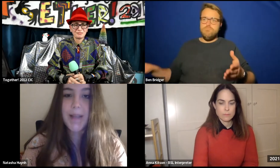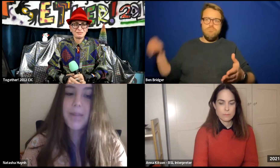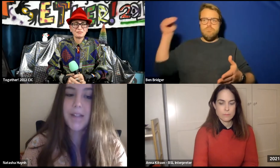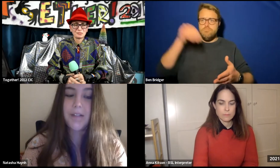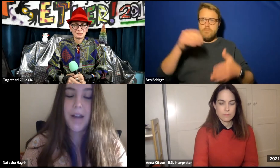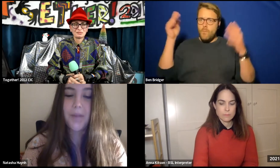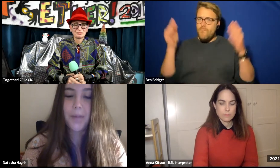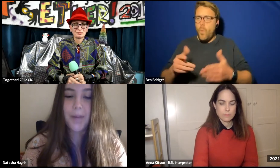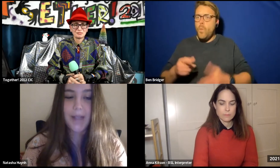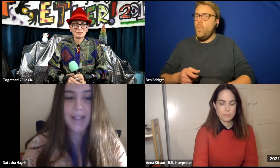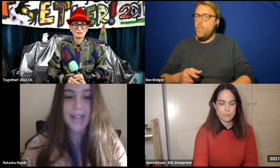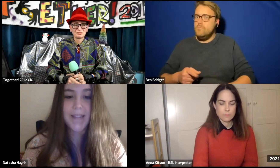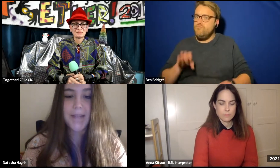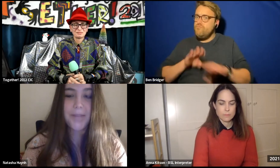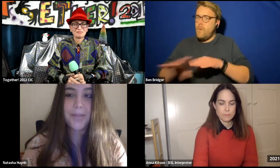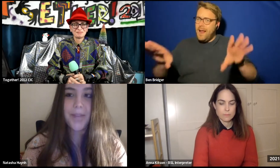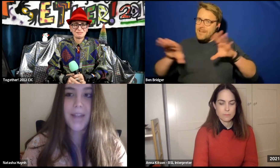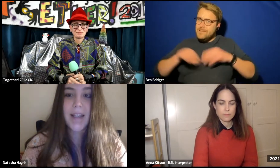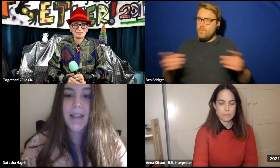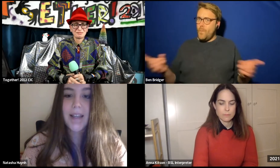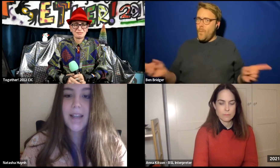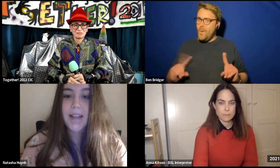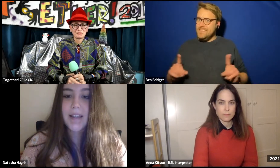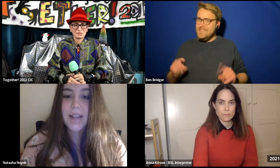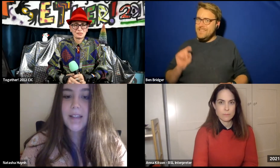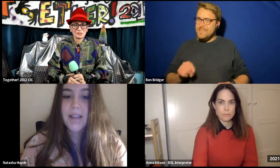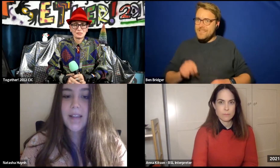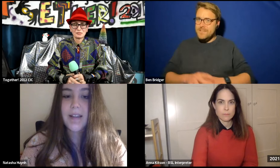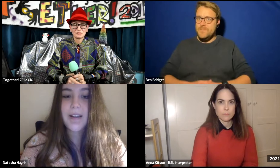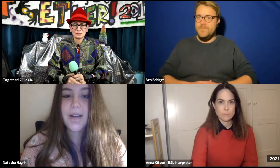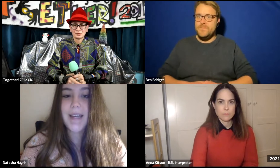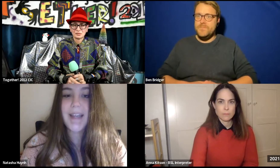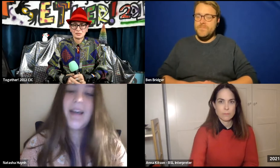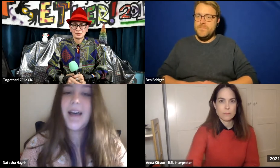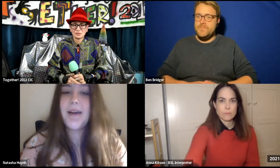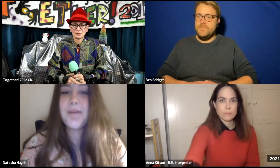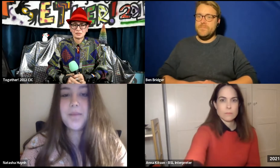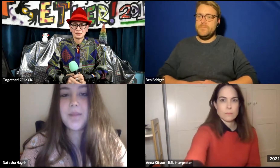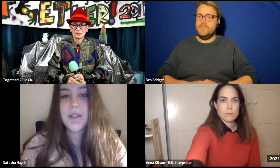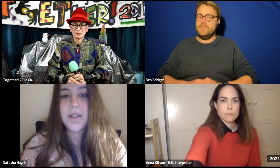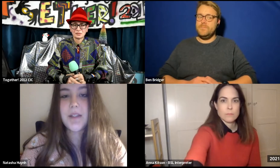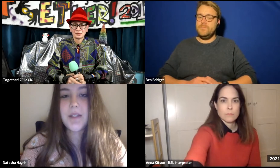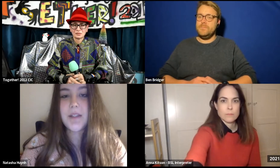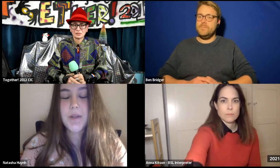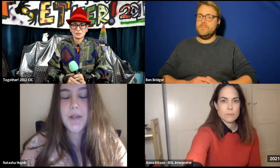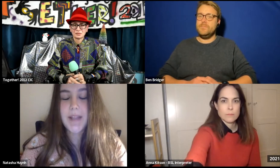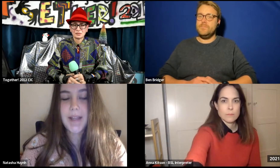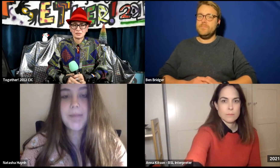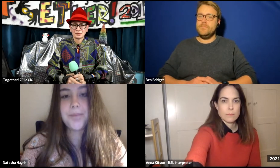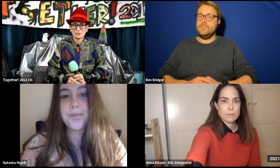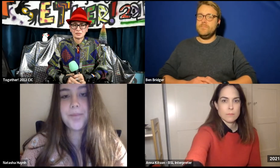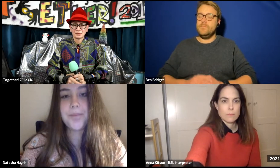it for what it is. Soledad